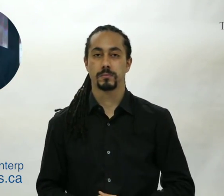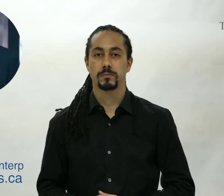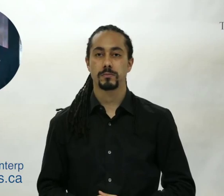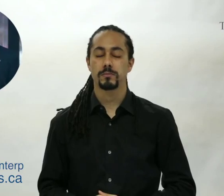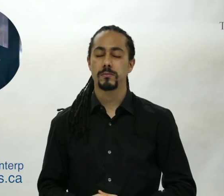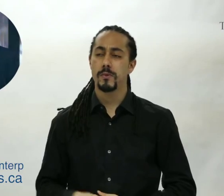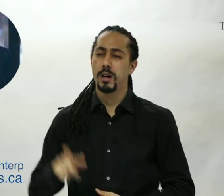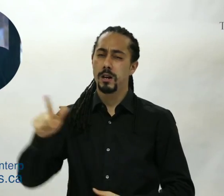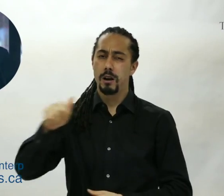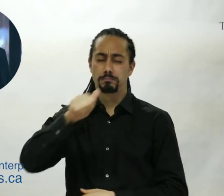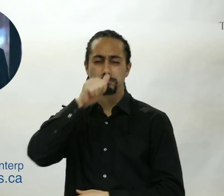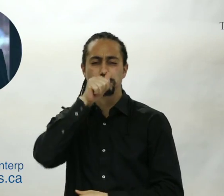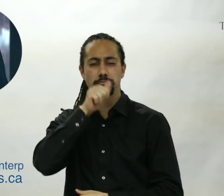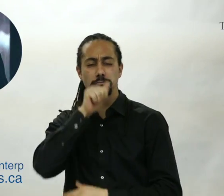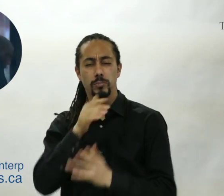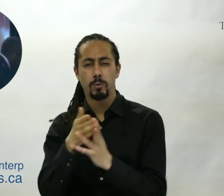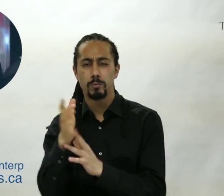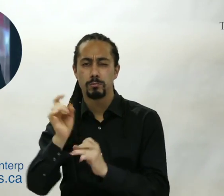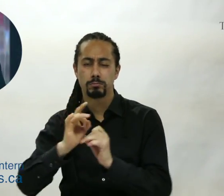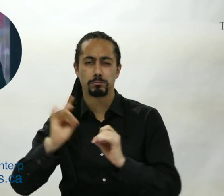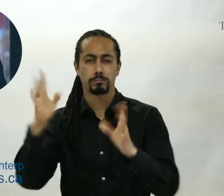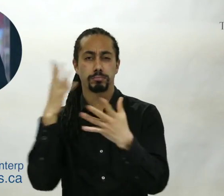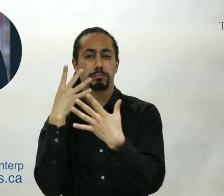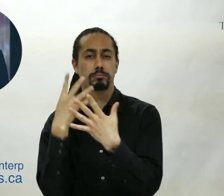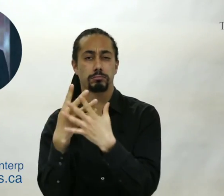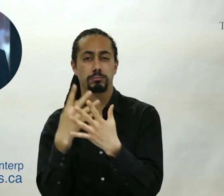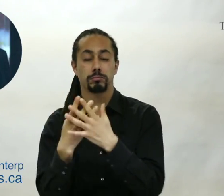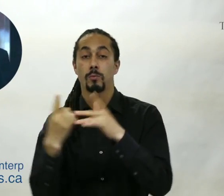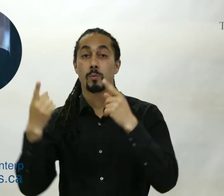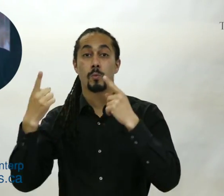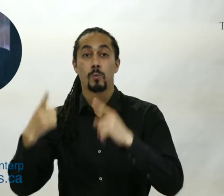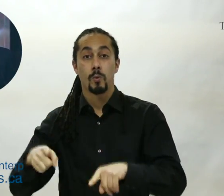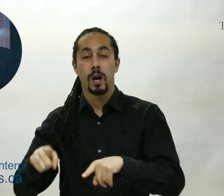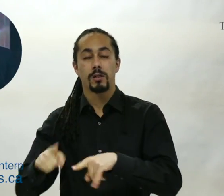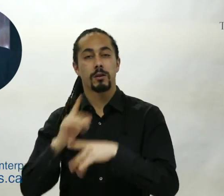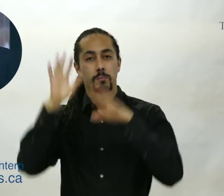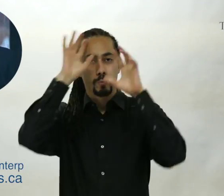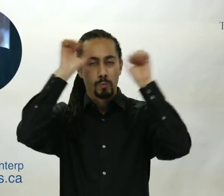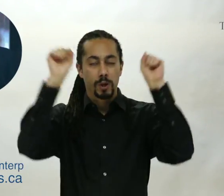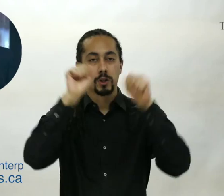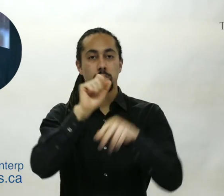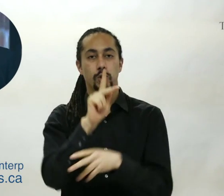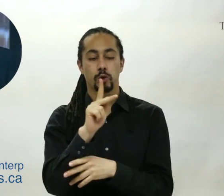i He would endure a brutal imprisonment that began in the time of Kennedy and Khrushchev, and